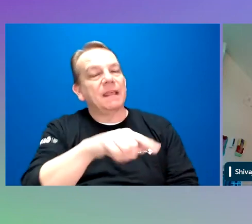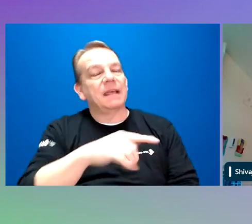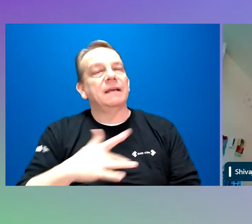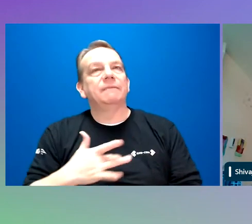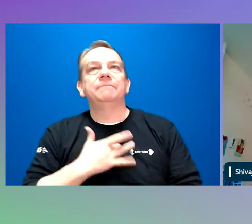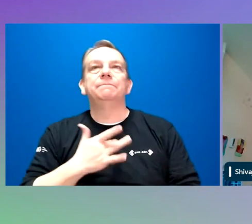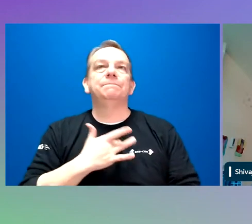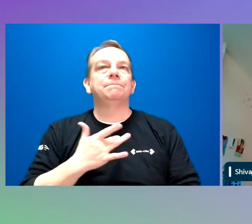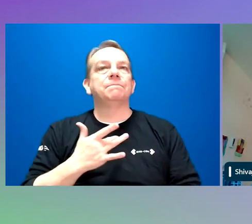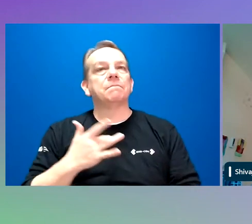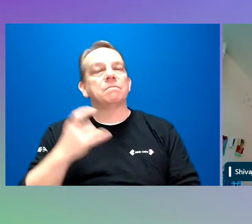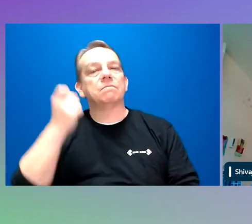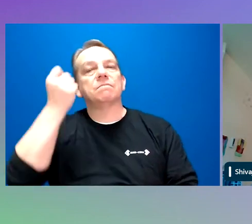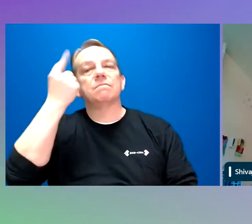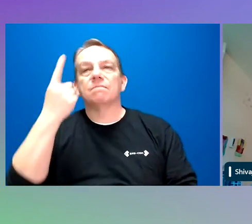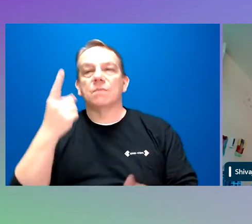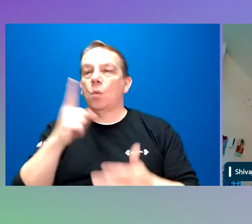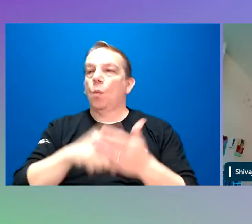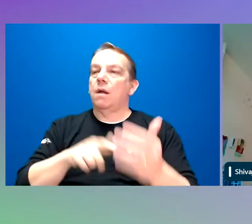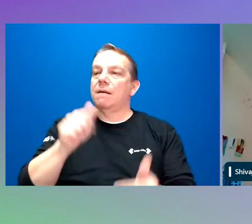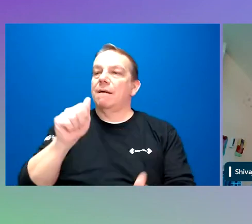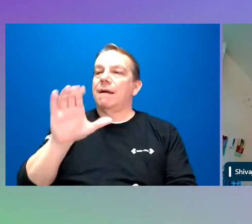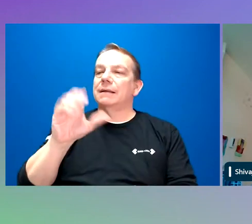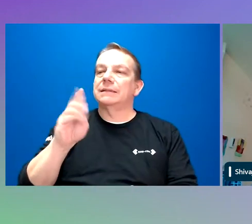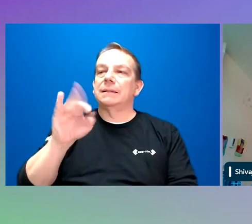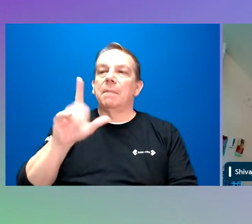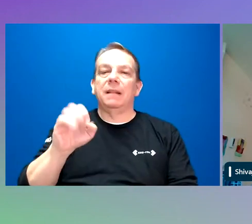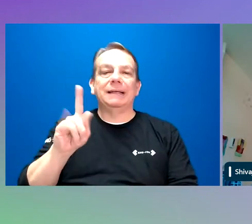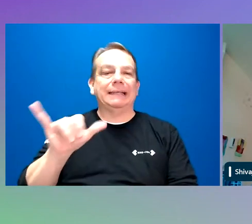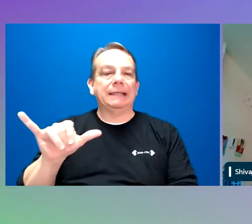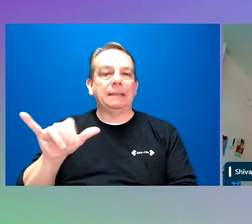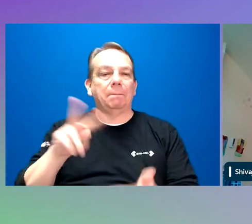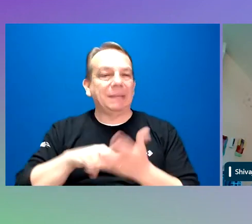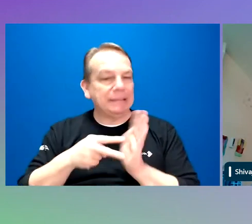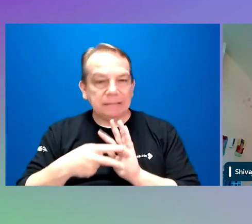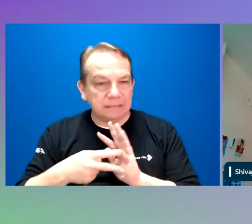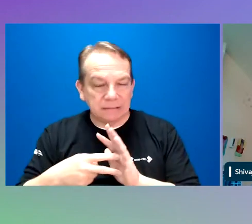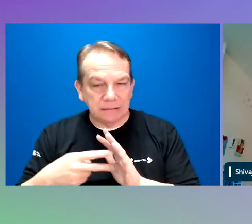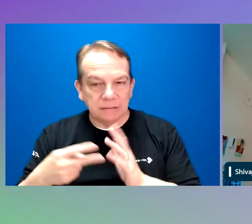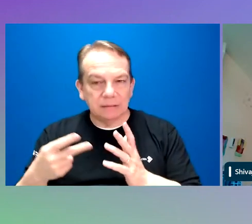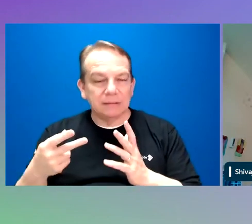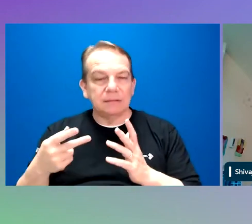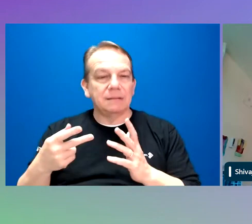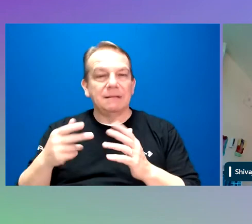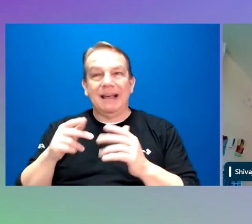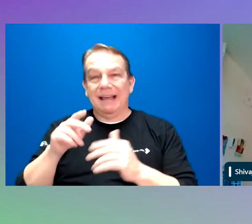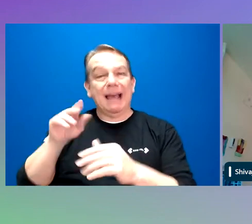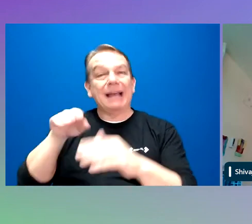accessibility is, where it stands. Uh, as, as it relates